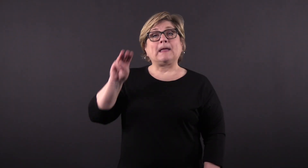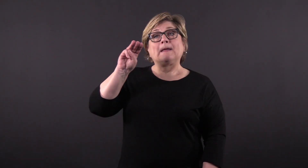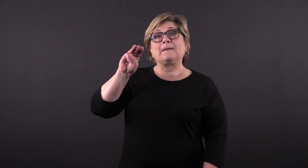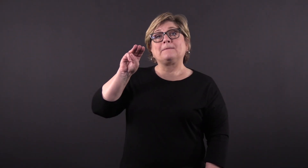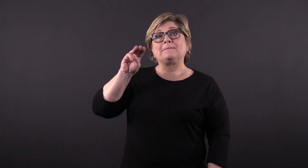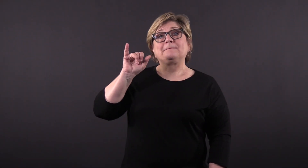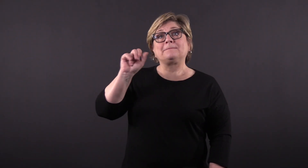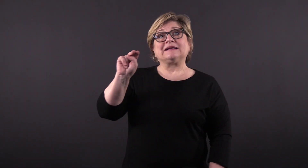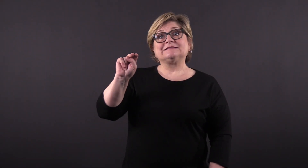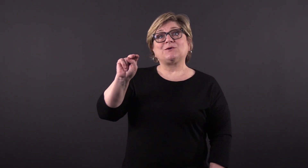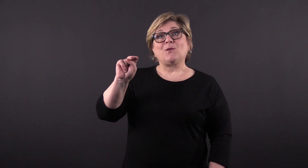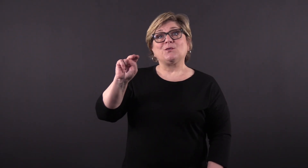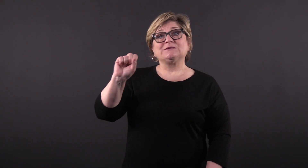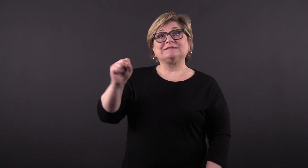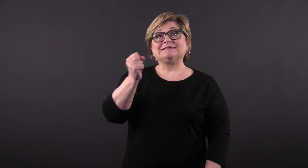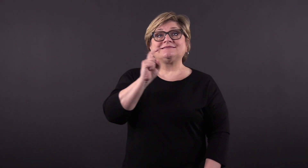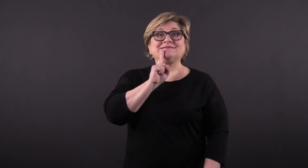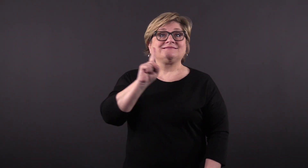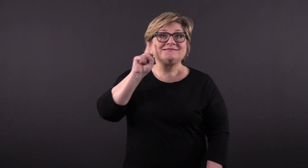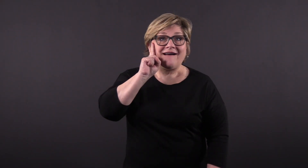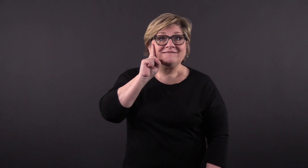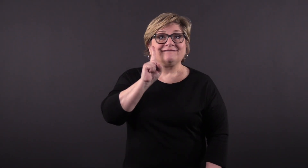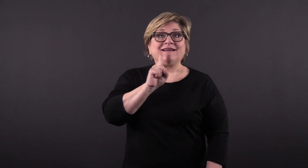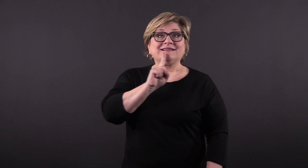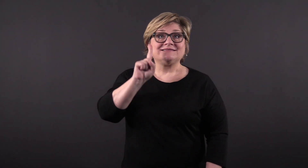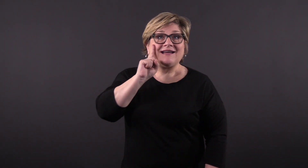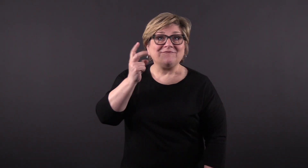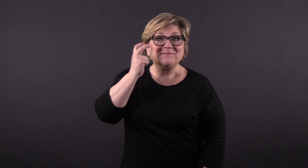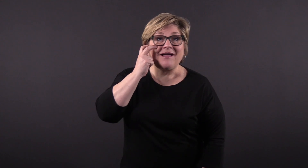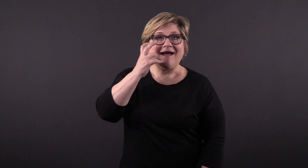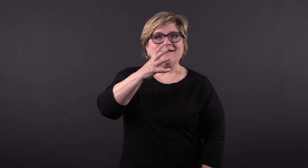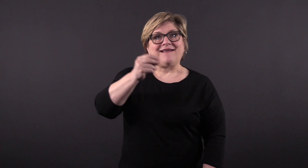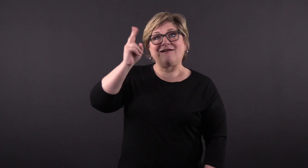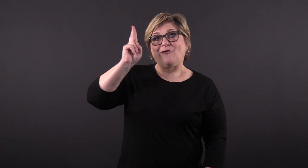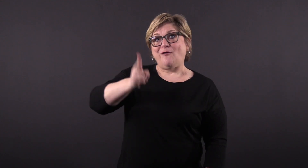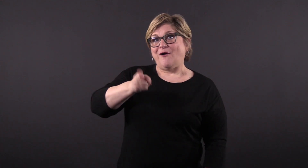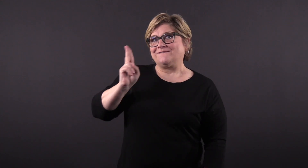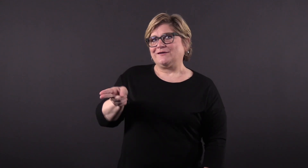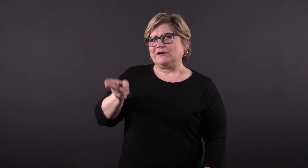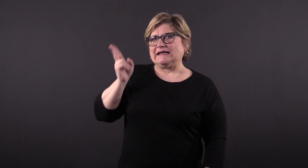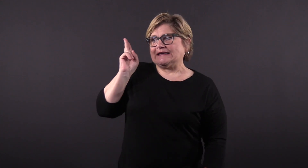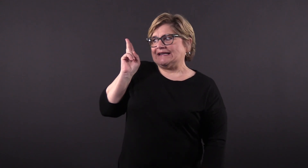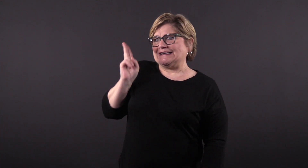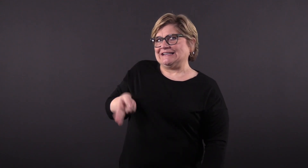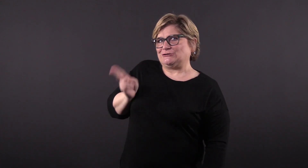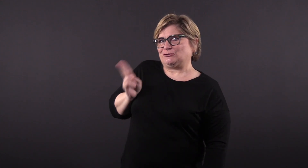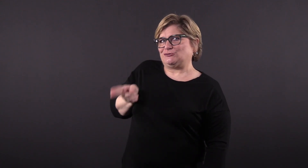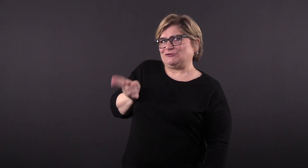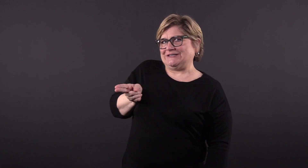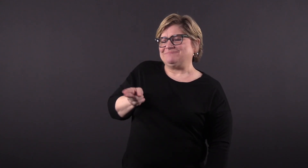Minnesota’s deaf, deafblind & hard of hearing history.